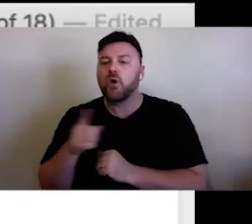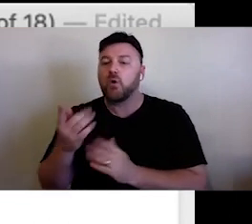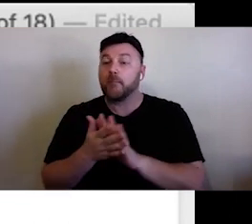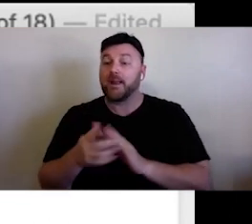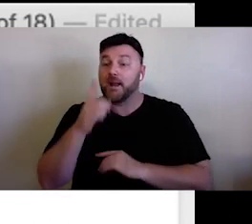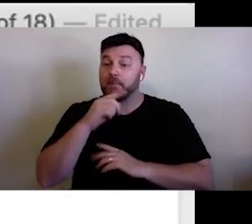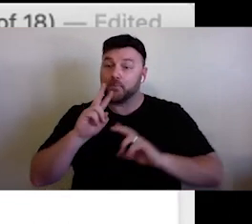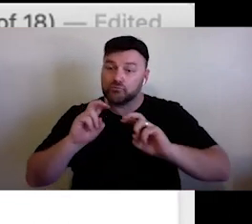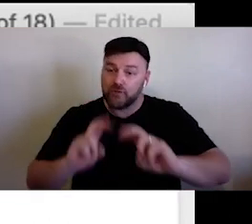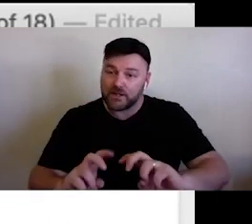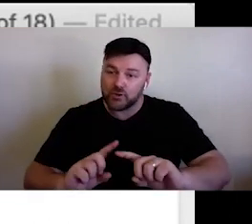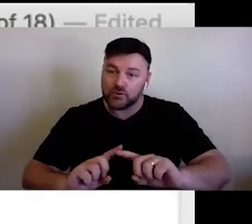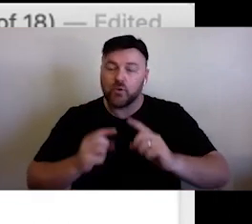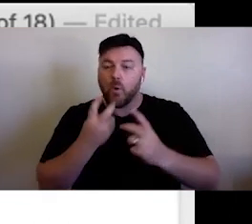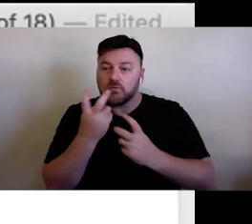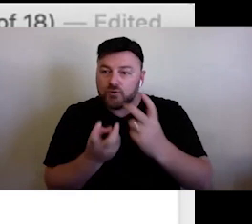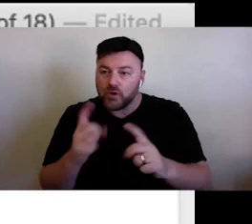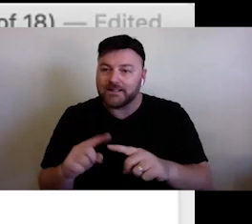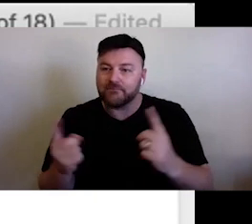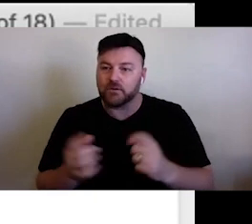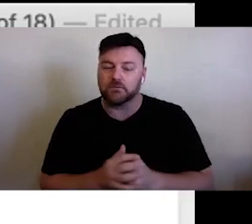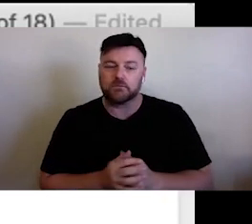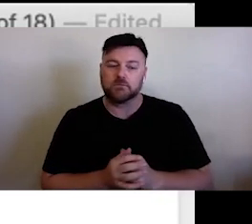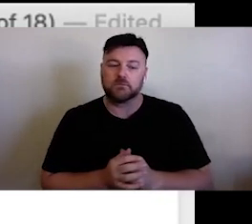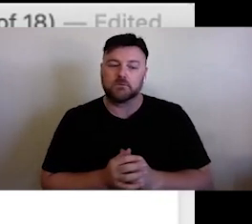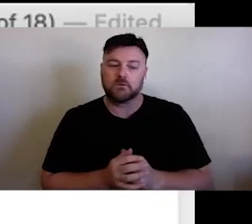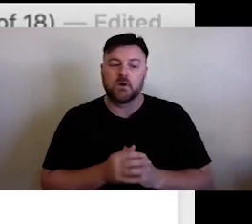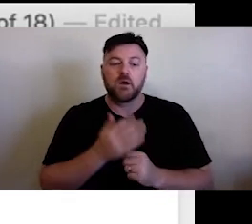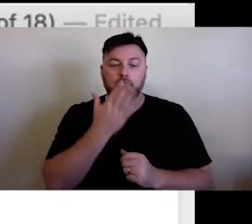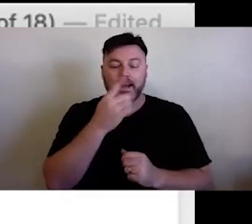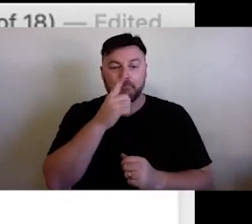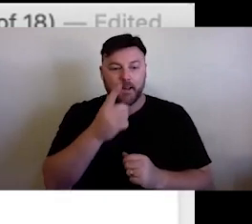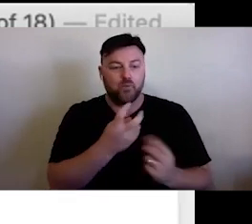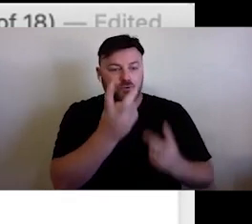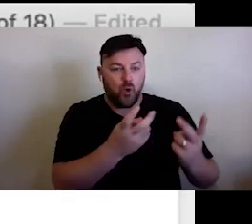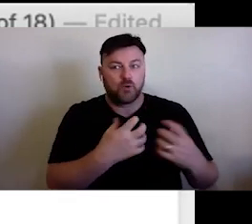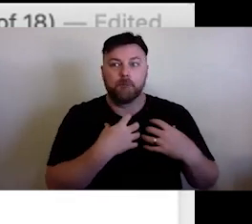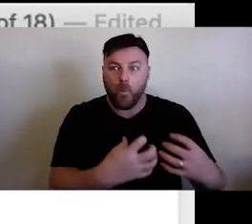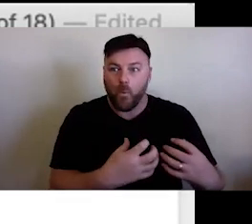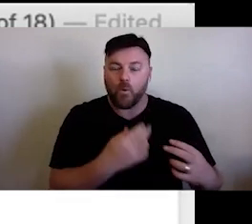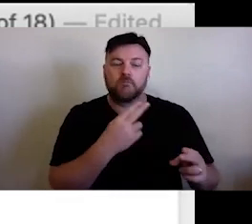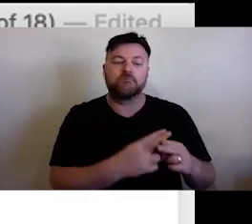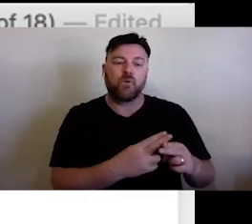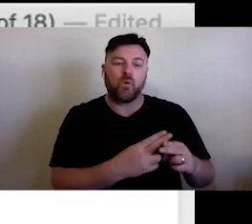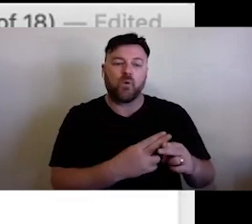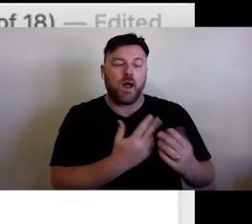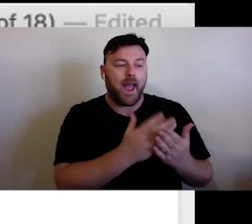video games, they have spiked globally and search interest called Virtual Happy Hour. And at different times of day people are doing